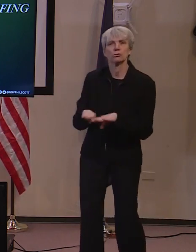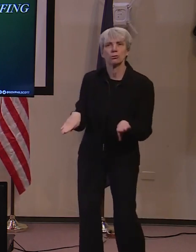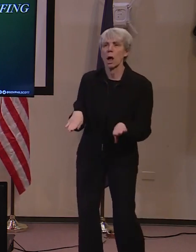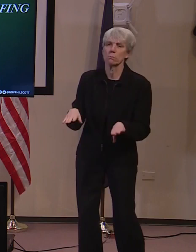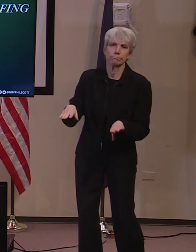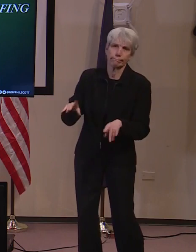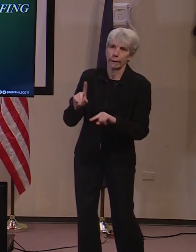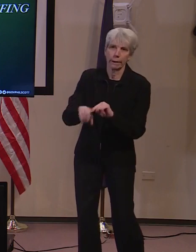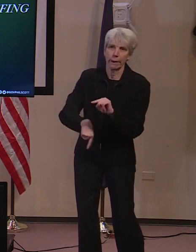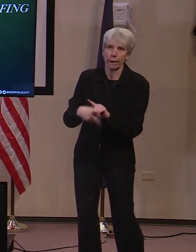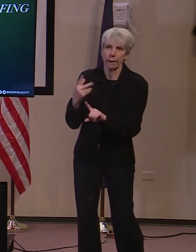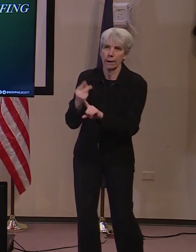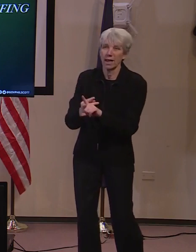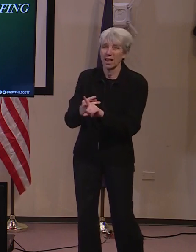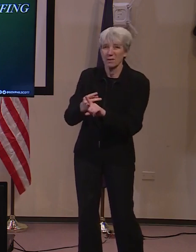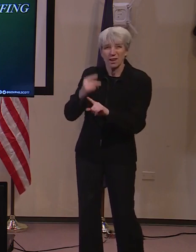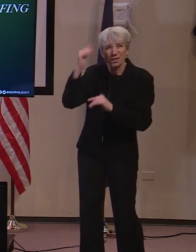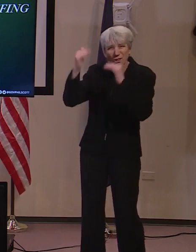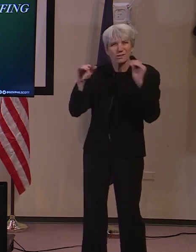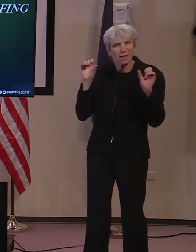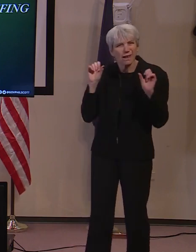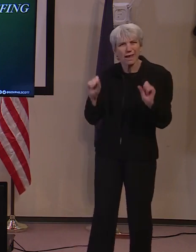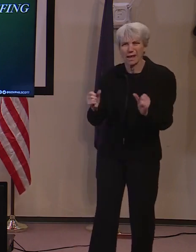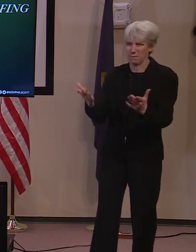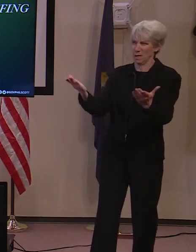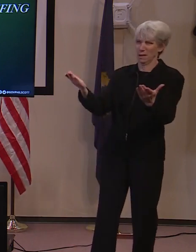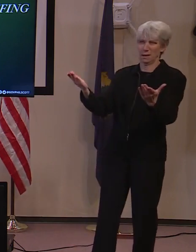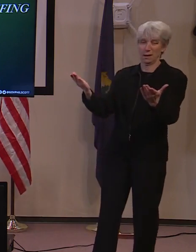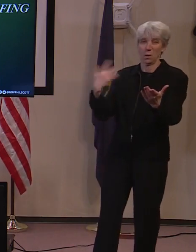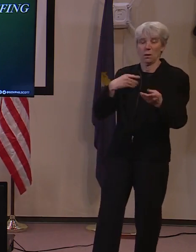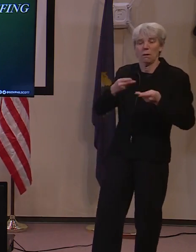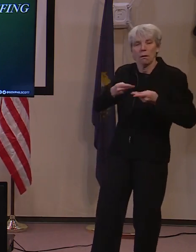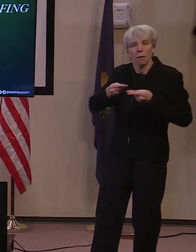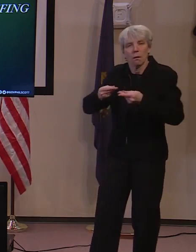We are spending considerable amounts of money and resources to accommodate